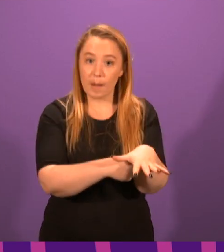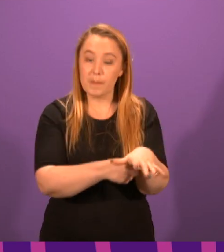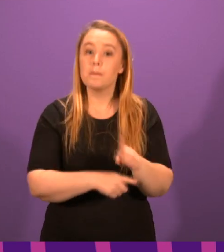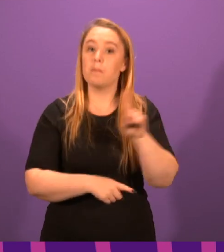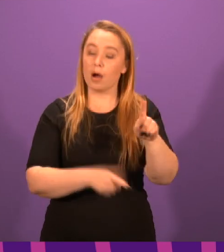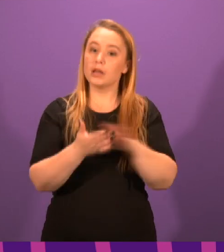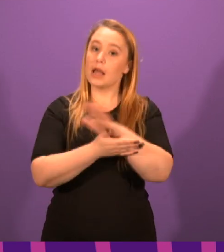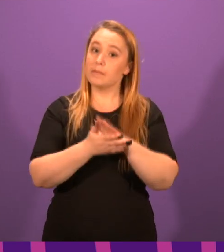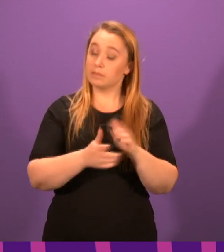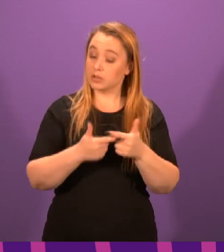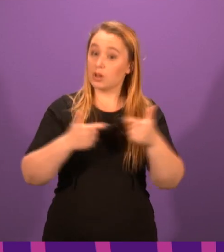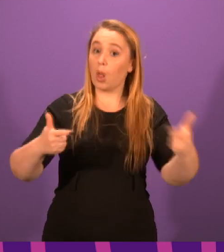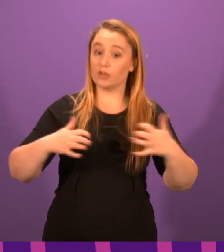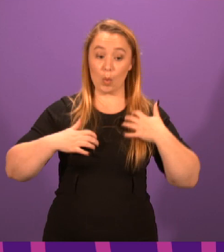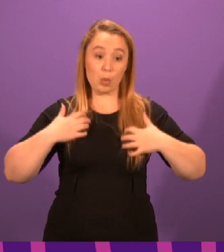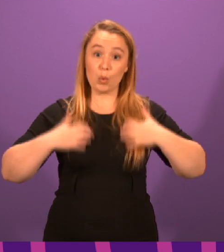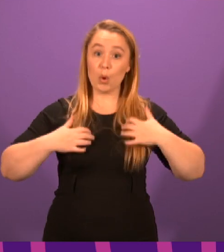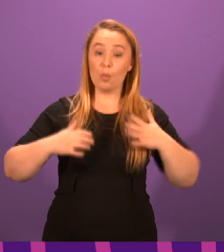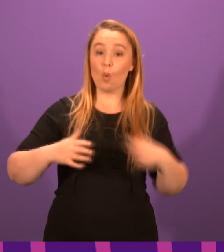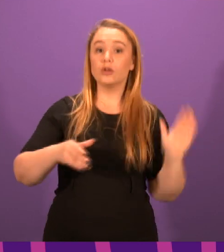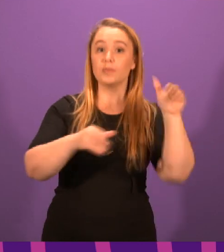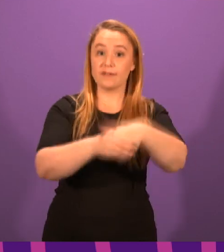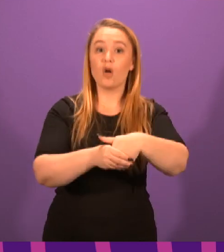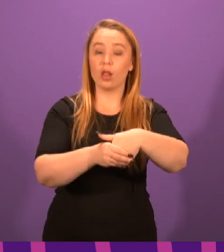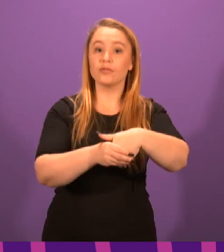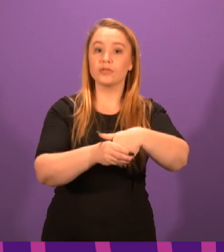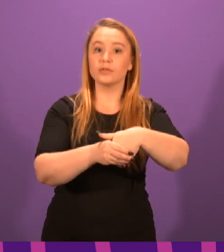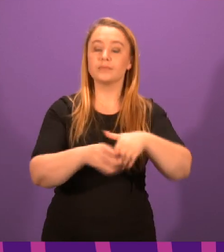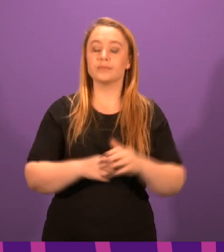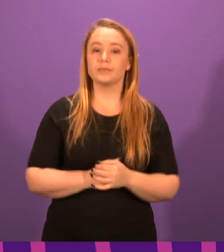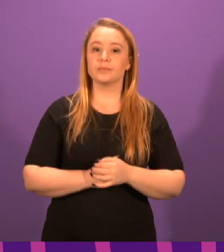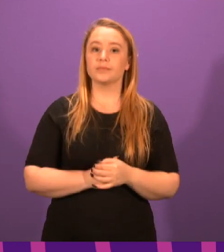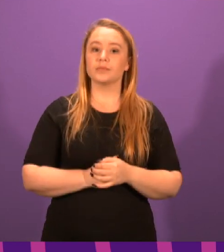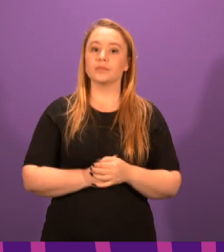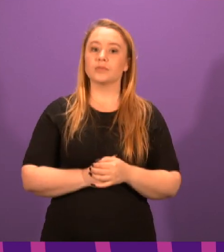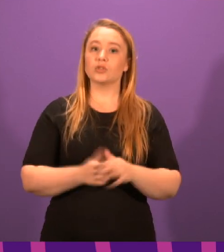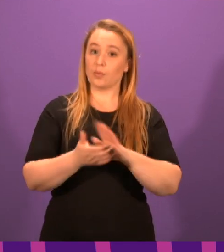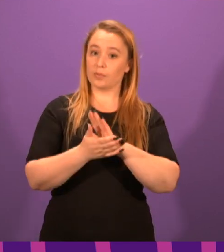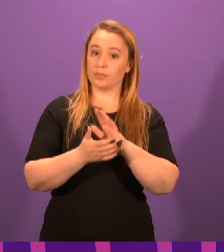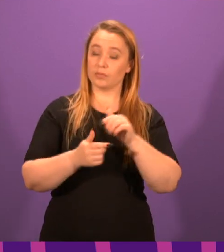many of them are keen to be part of the programme. Their participation will require us to look at the